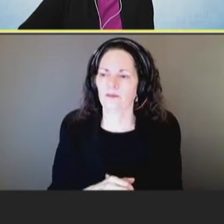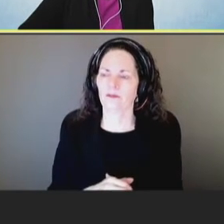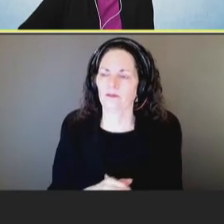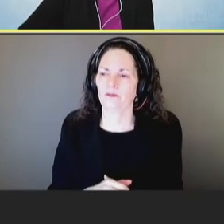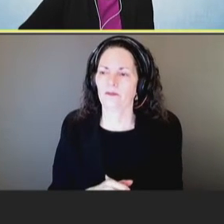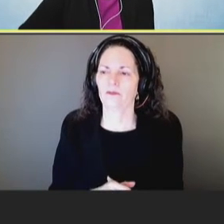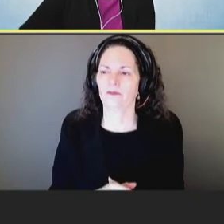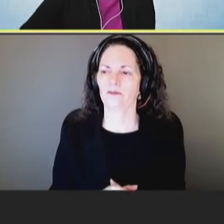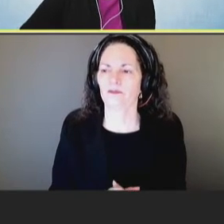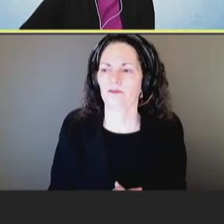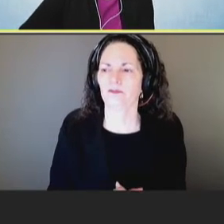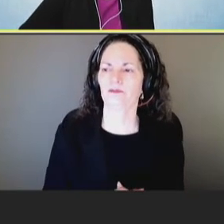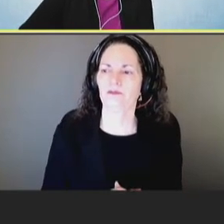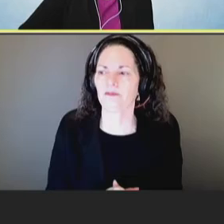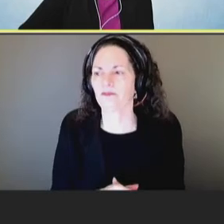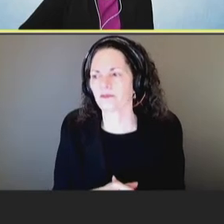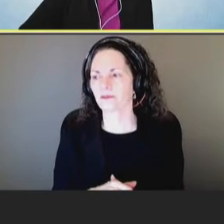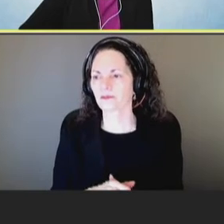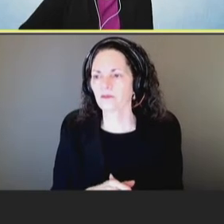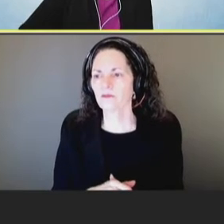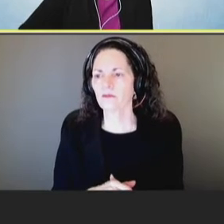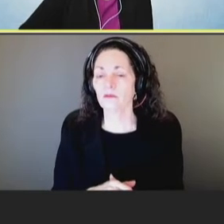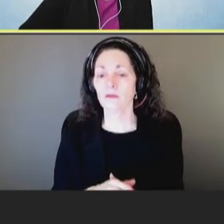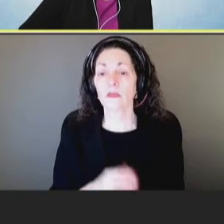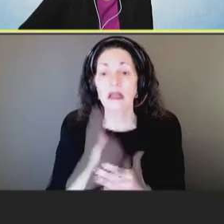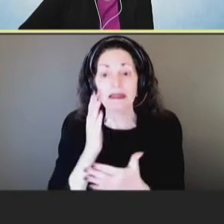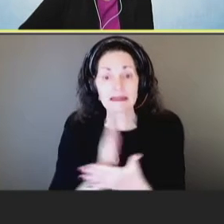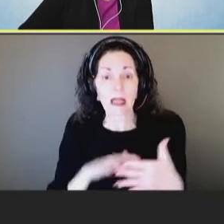So, some of these studies are still ongoing, but I did just want to highlight them. So,